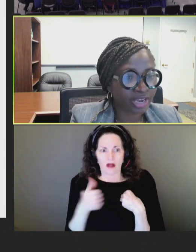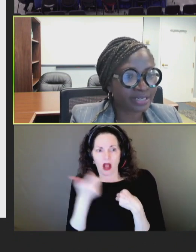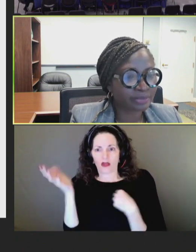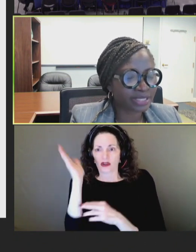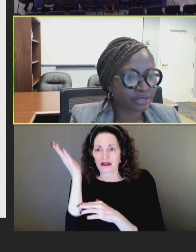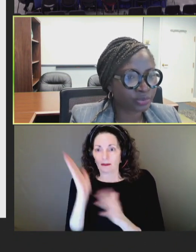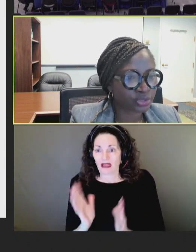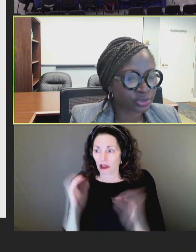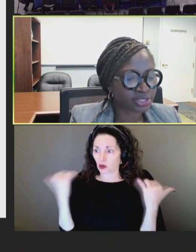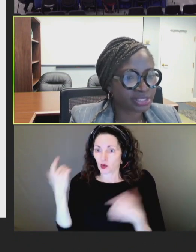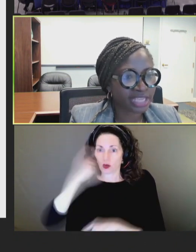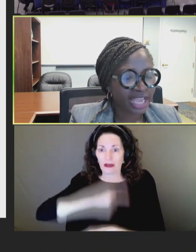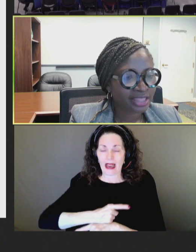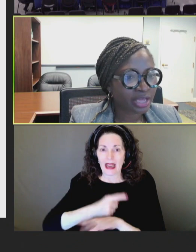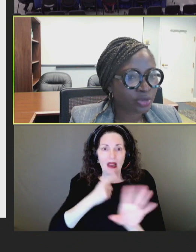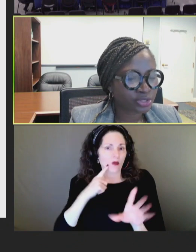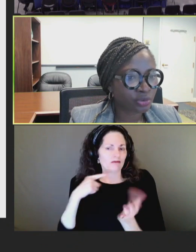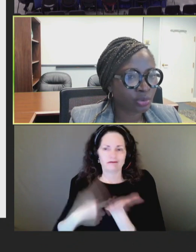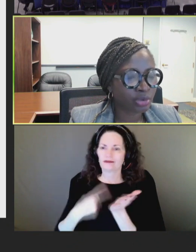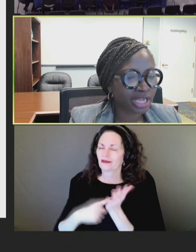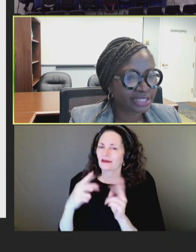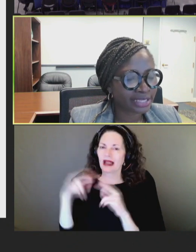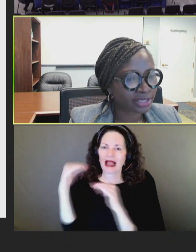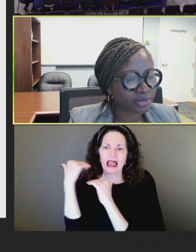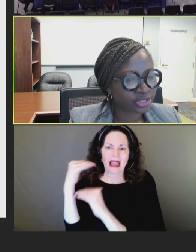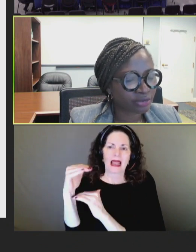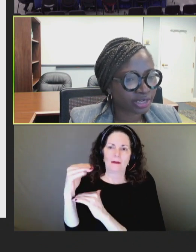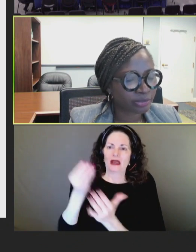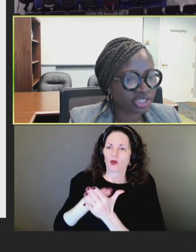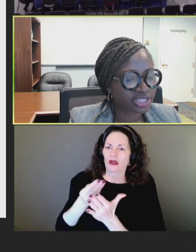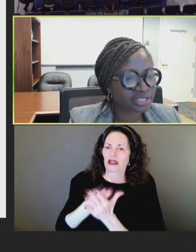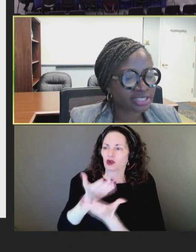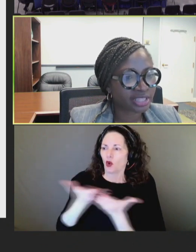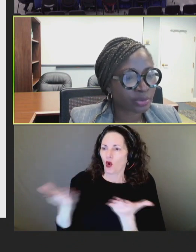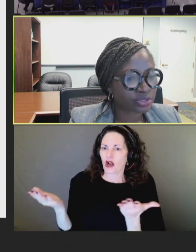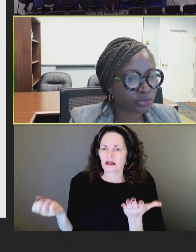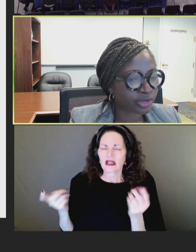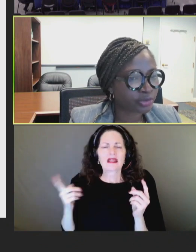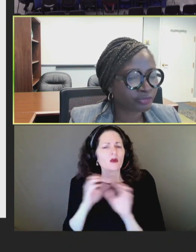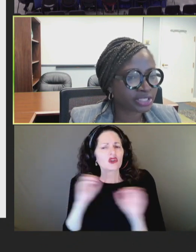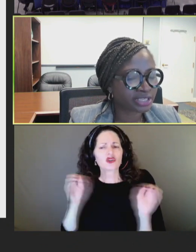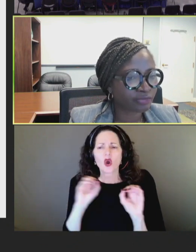very limited resources. There was no declaration of an emergency. There was no federal funding